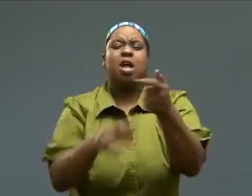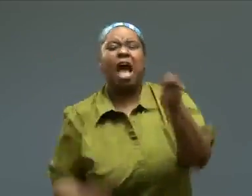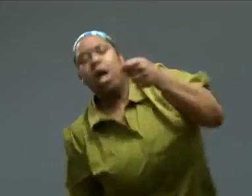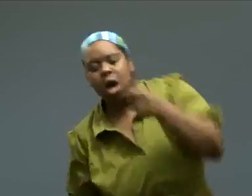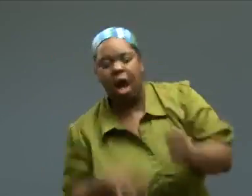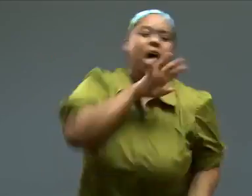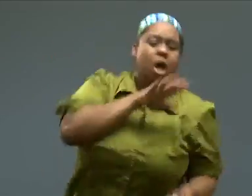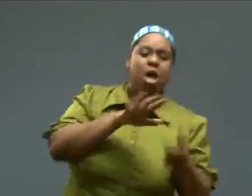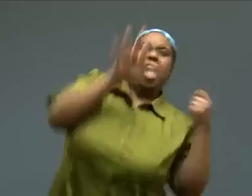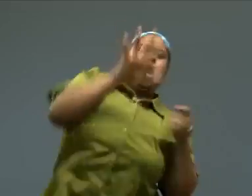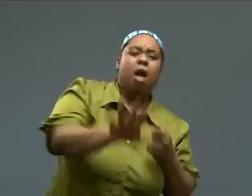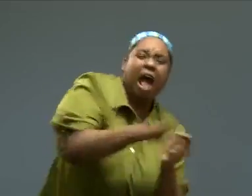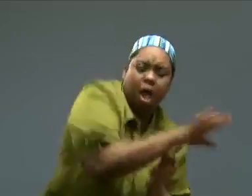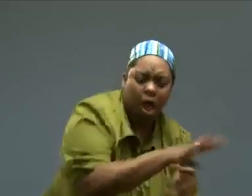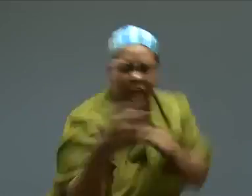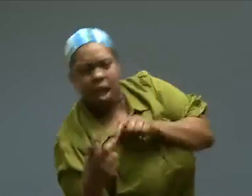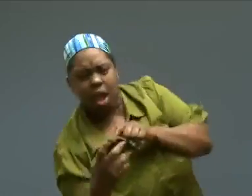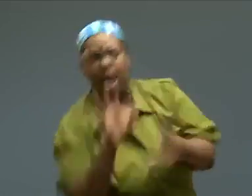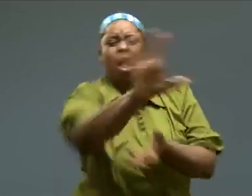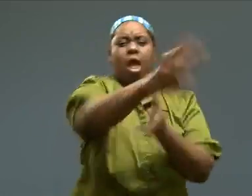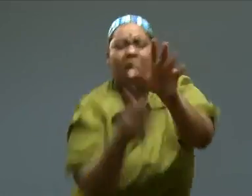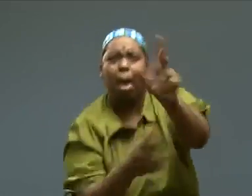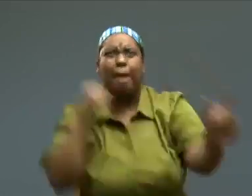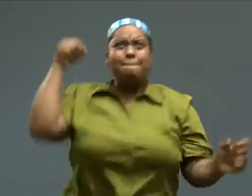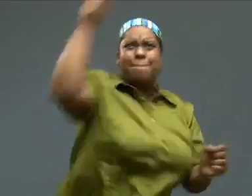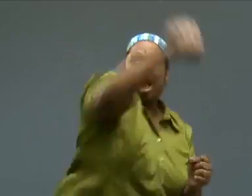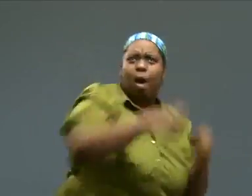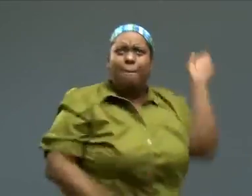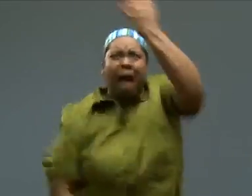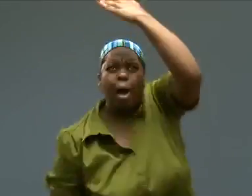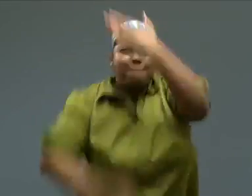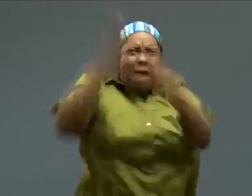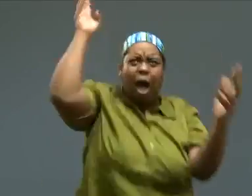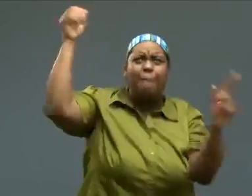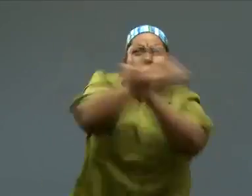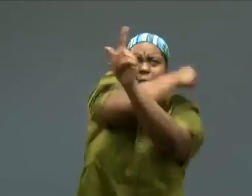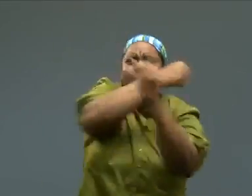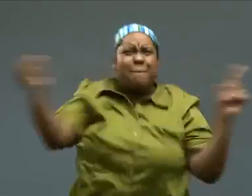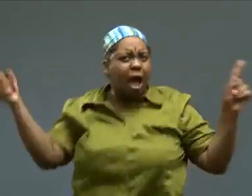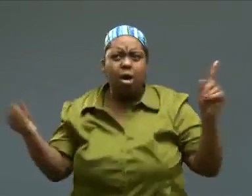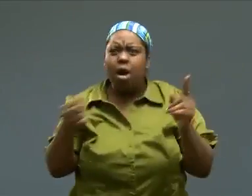The preacher tried to defend himself as I attacked him!